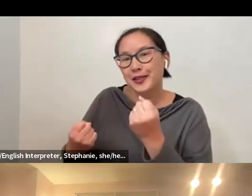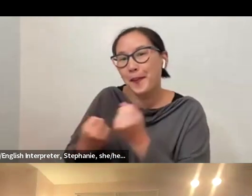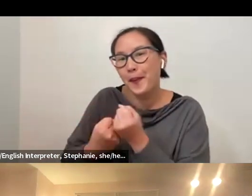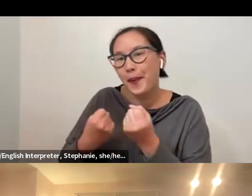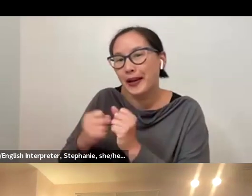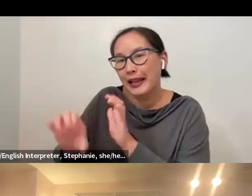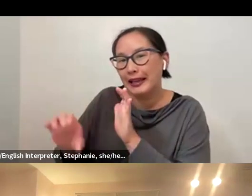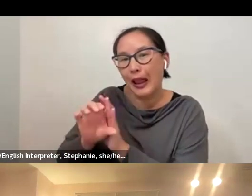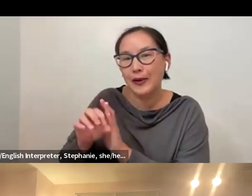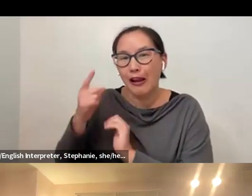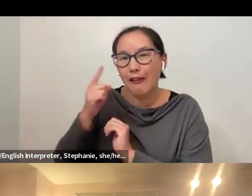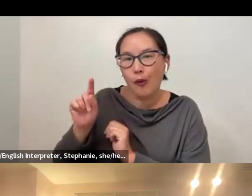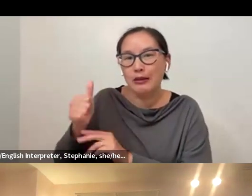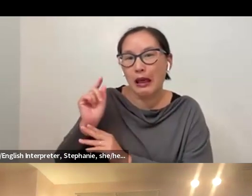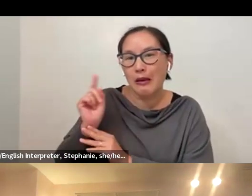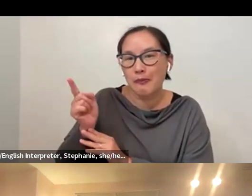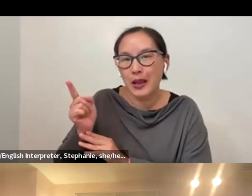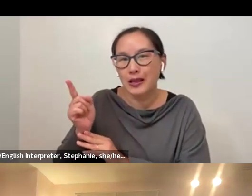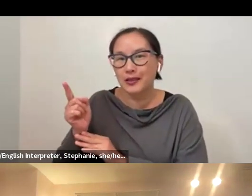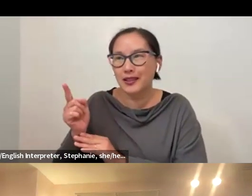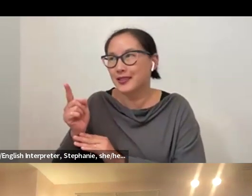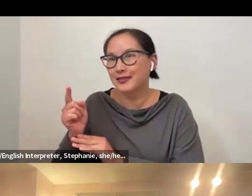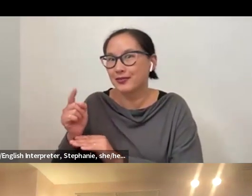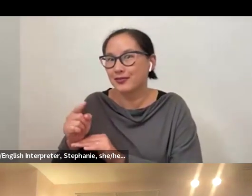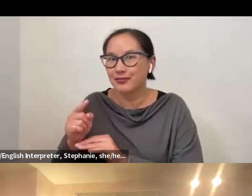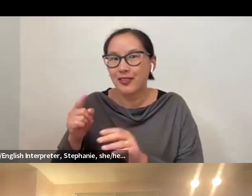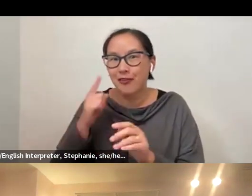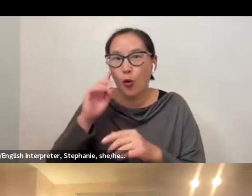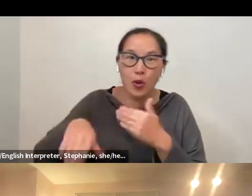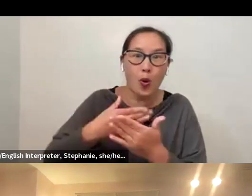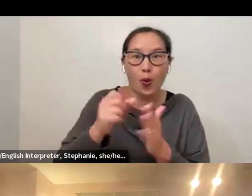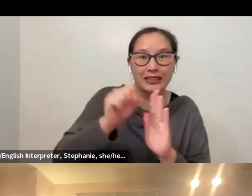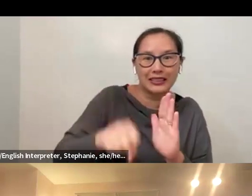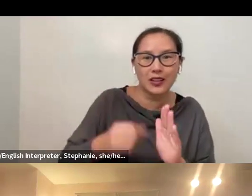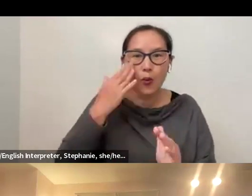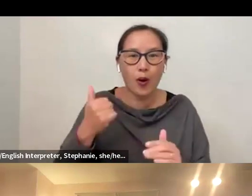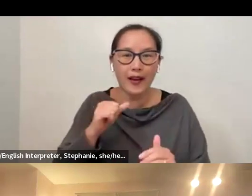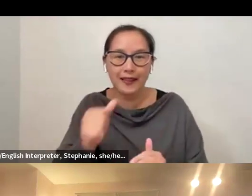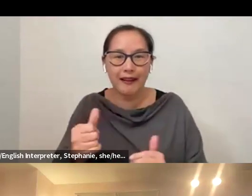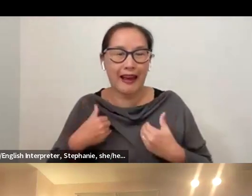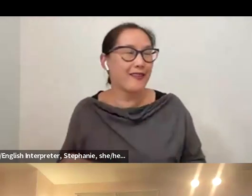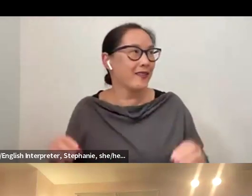you know, ten minutes out of the entire season. Why can't we be more? Why can't we have our own love stories?